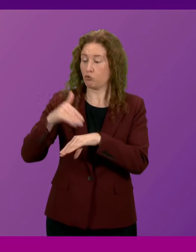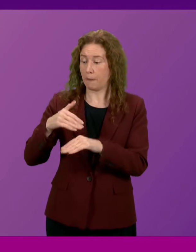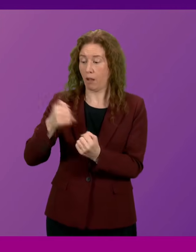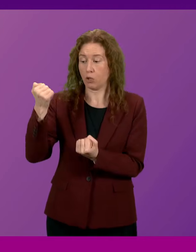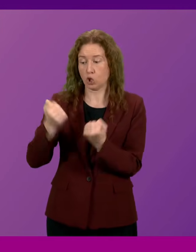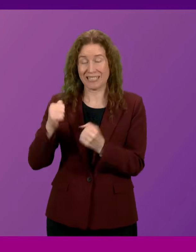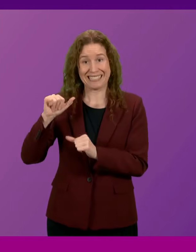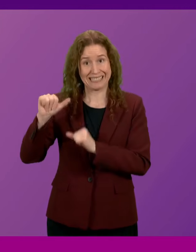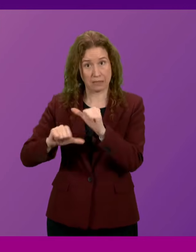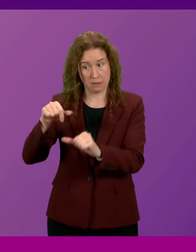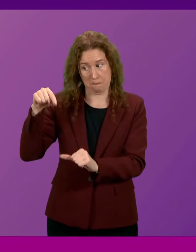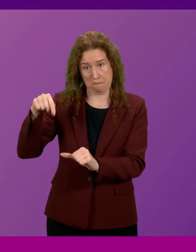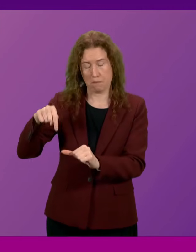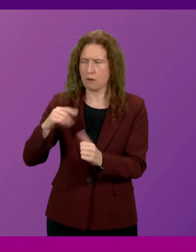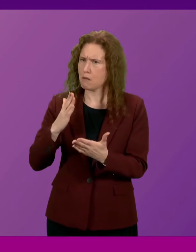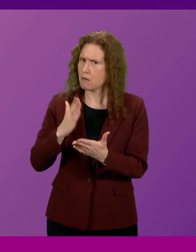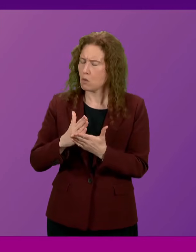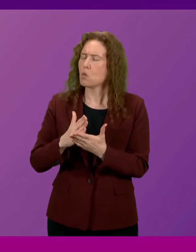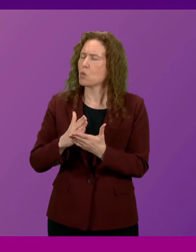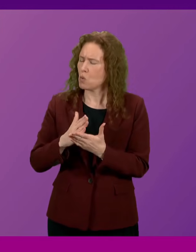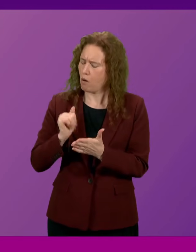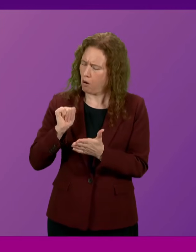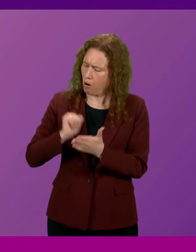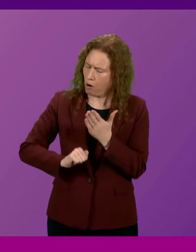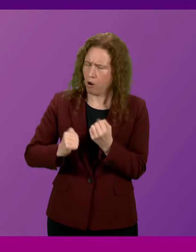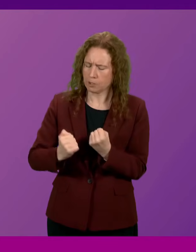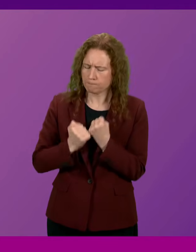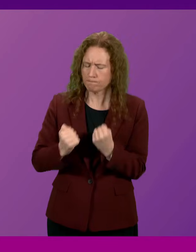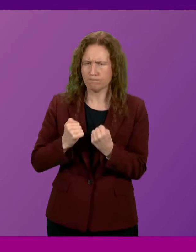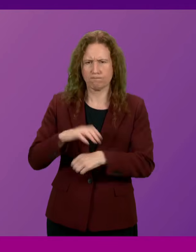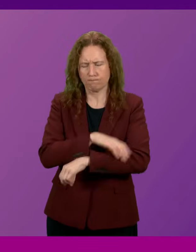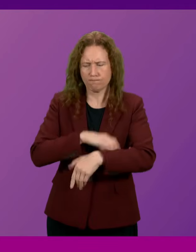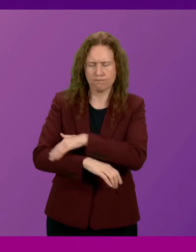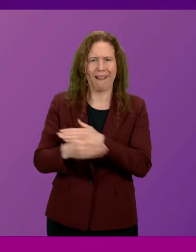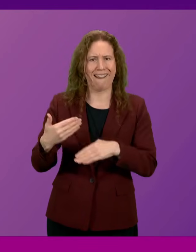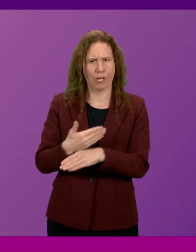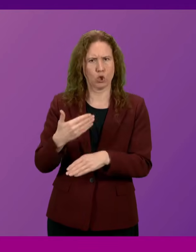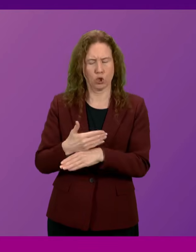has taken very hard and significant action to bring people to account for